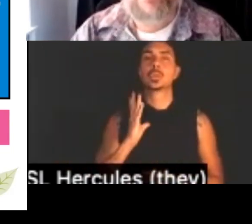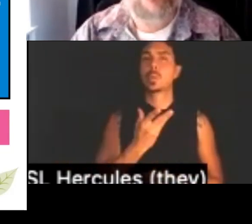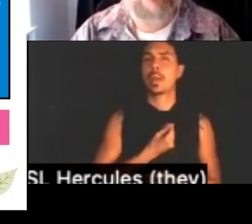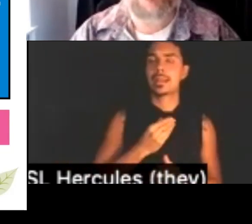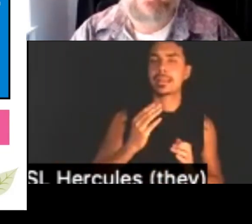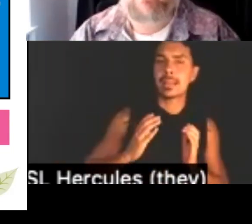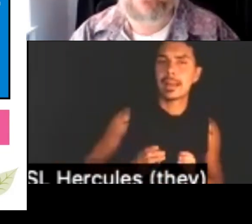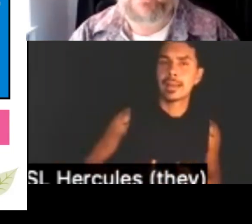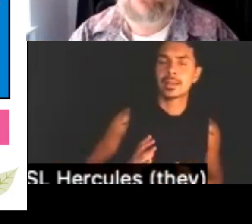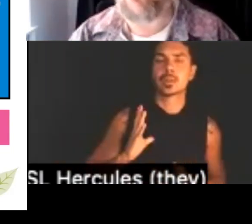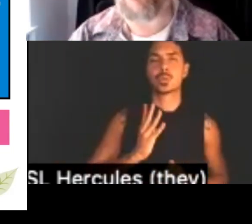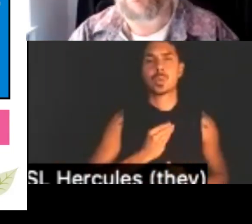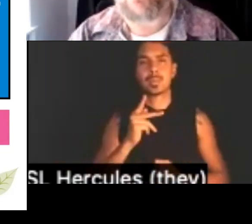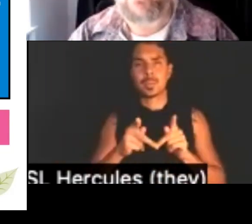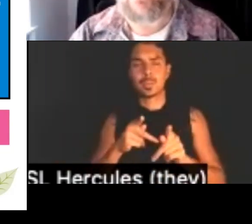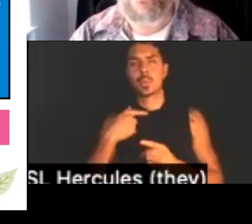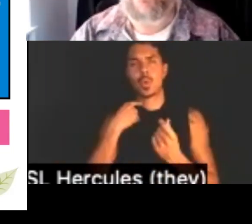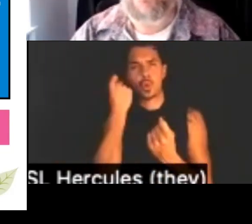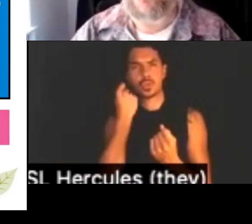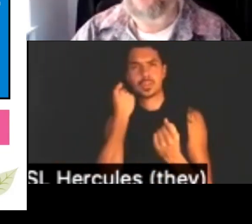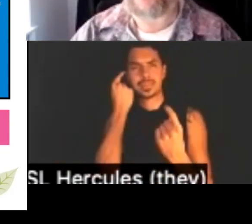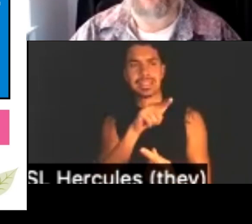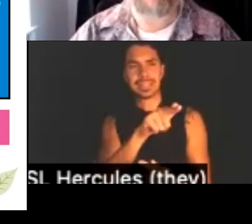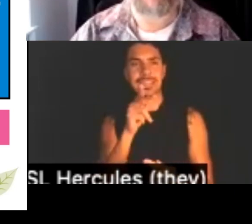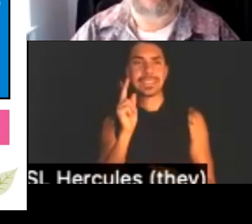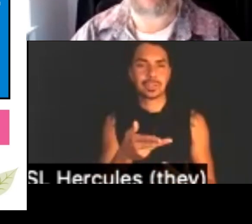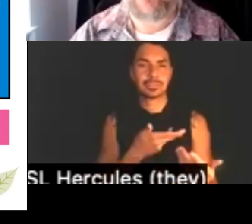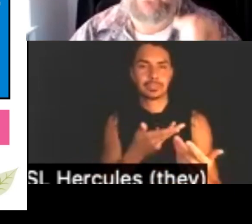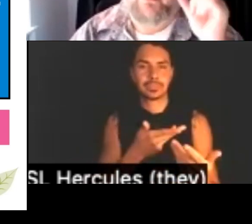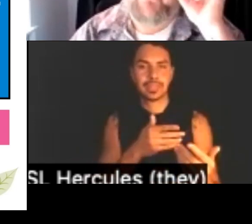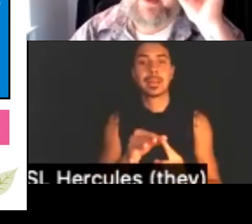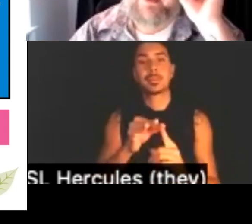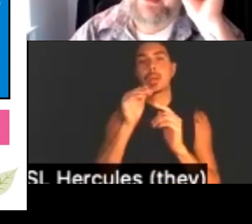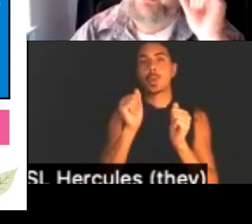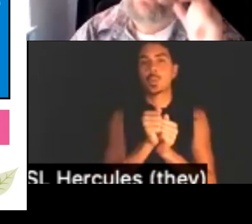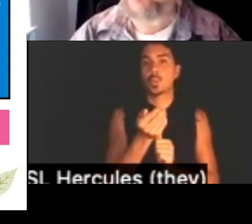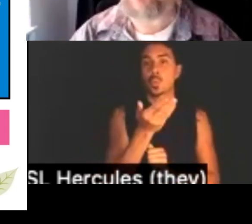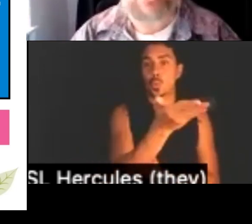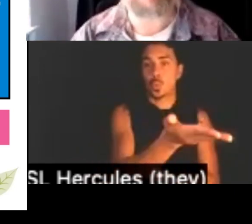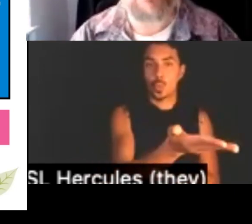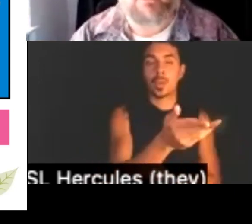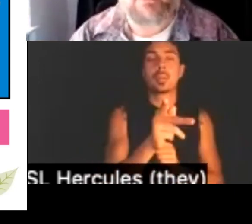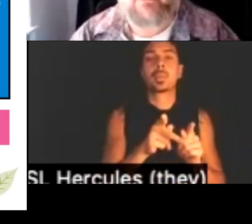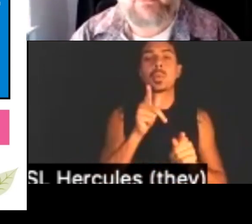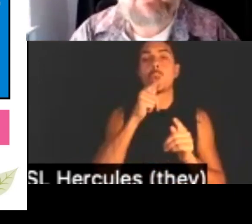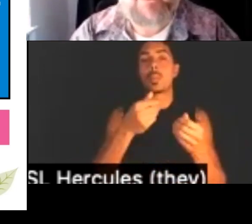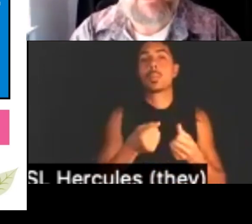And we also care about that when we're working with you. So for those of you who are providers here, which is probably most of you,